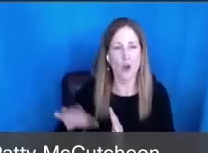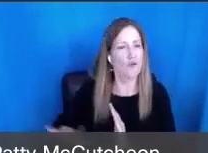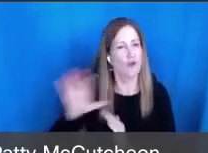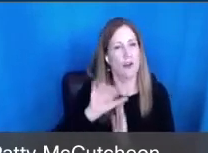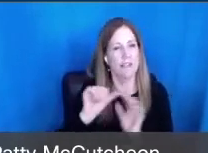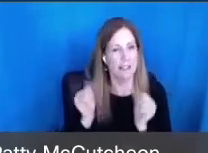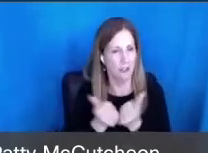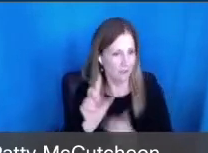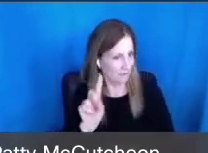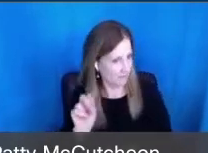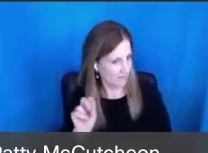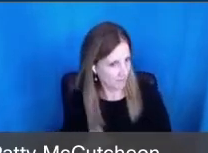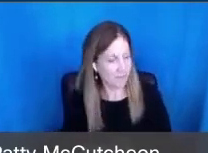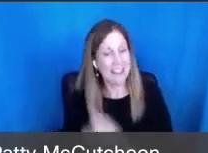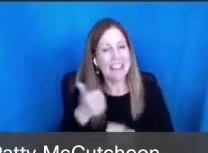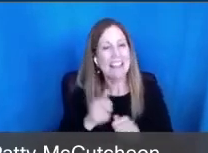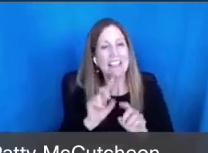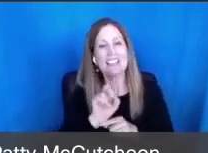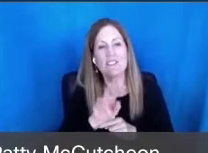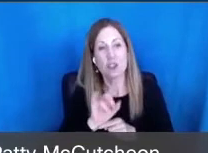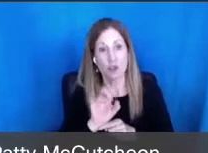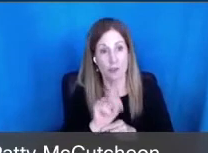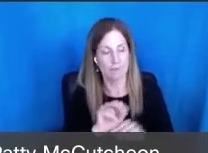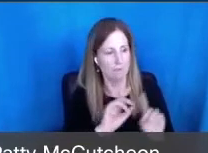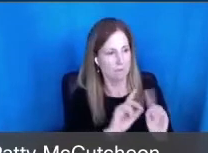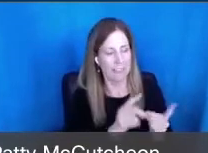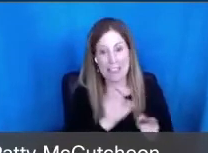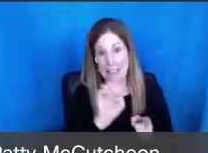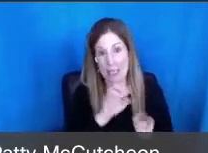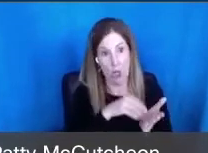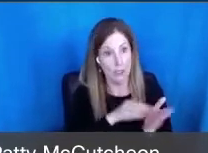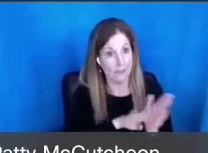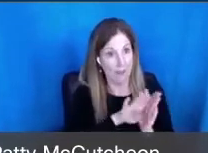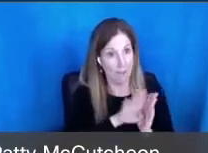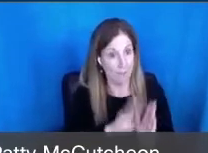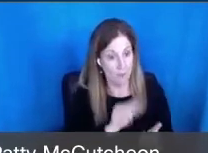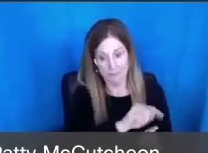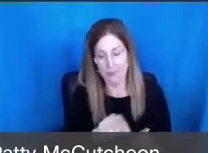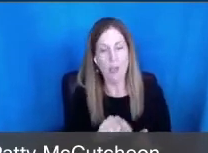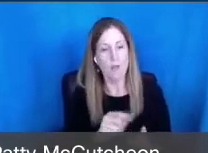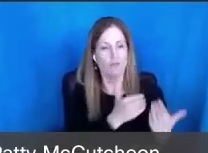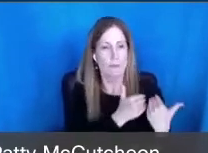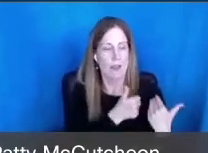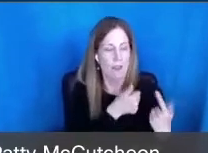Each of our divisions' eLearning developers is responsible for creating their division's internal and external CBTs.